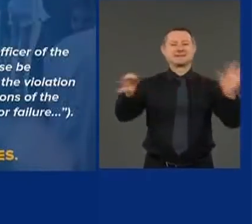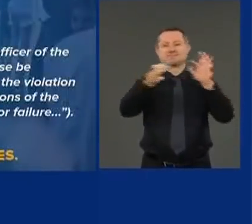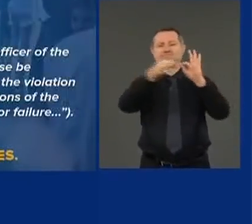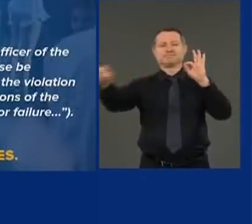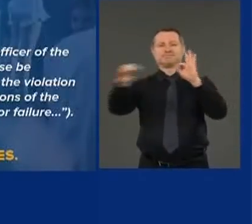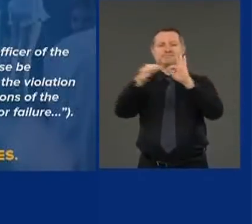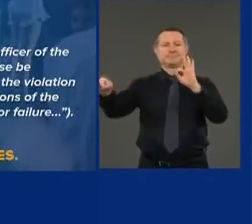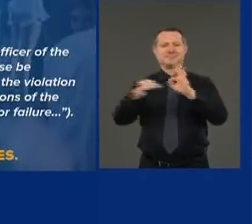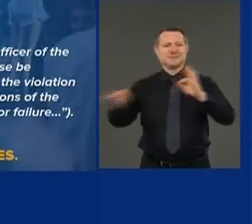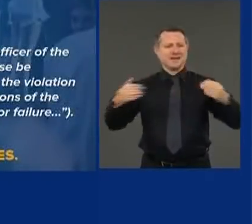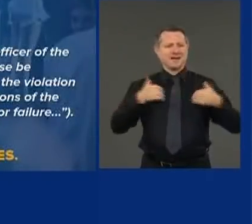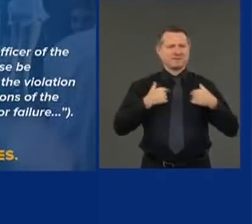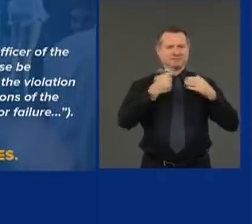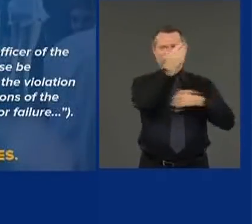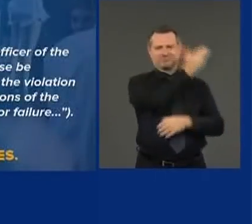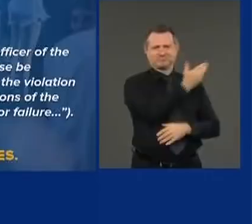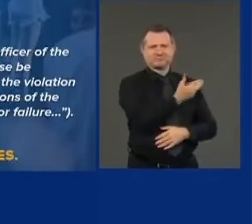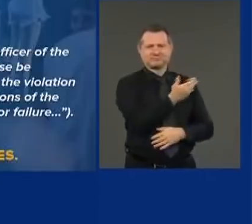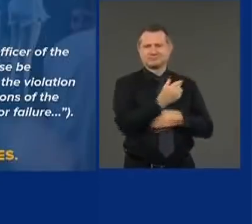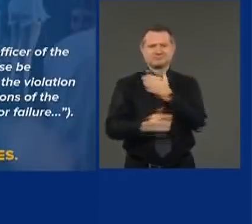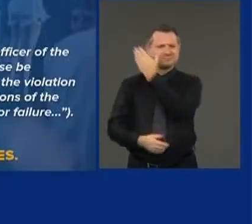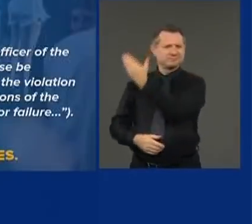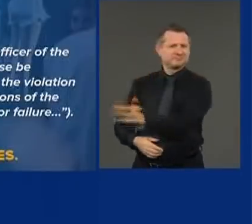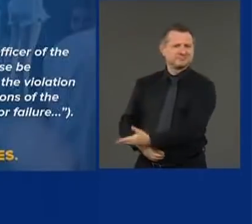AND THEY HAVE TO ENFORCE THE LAW